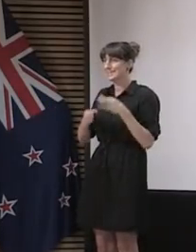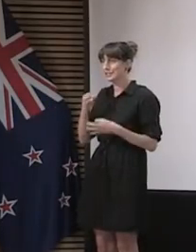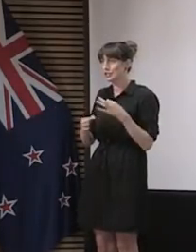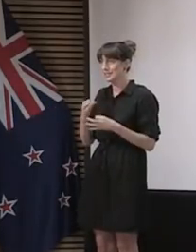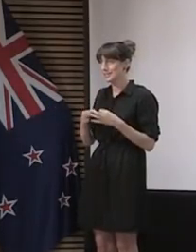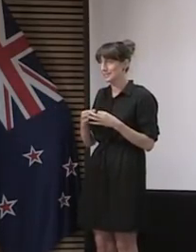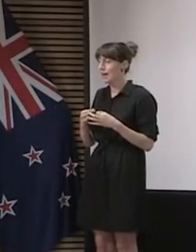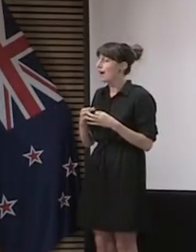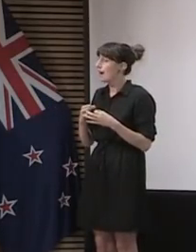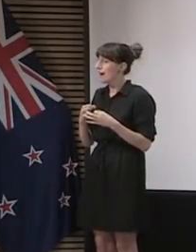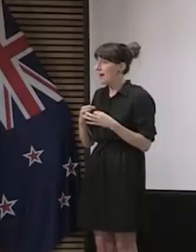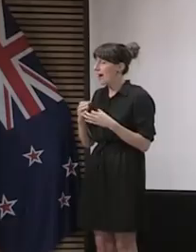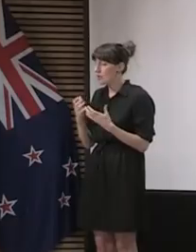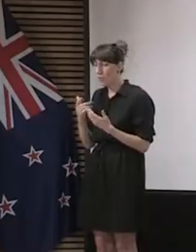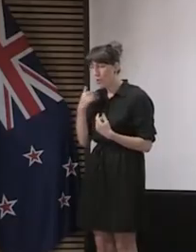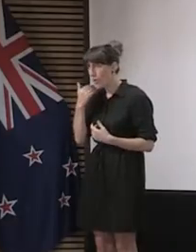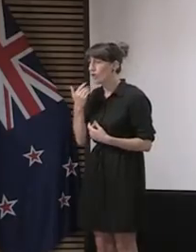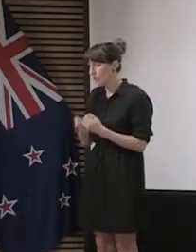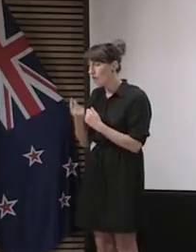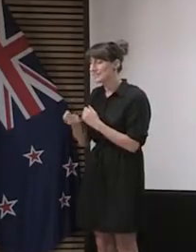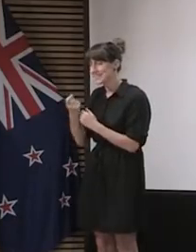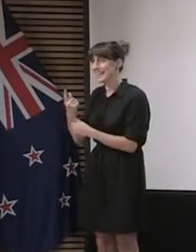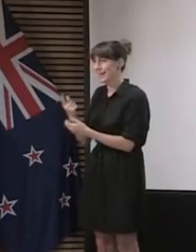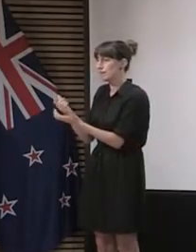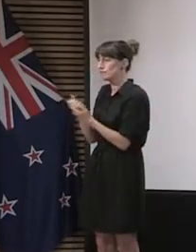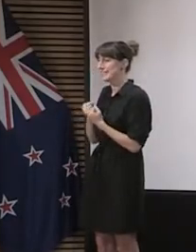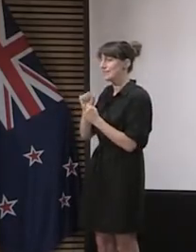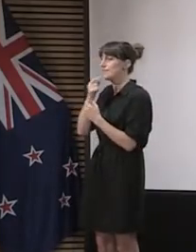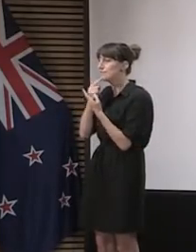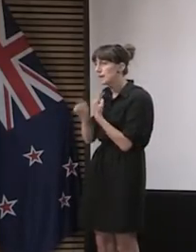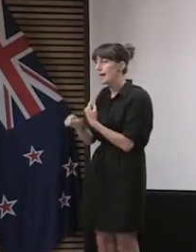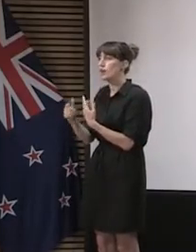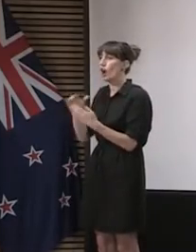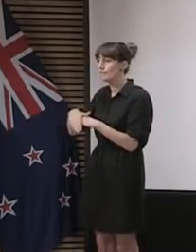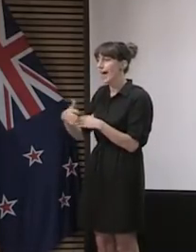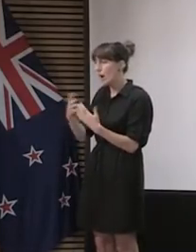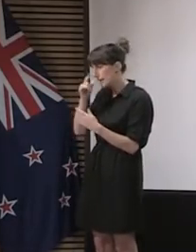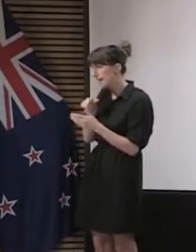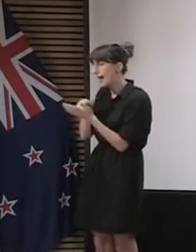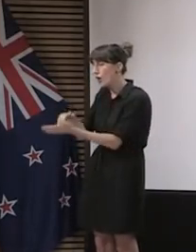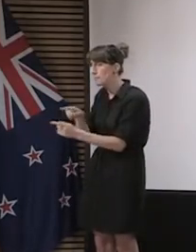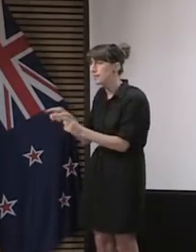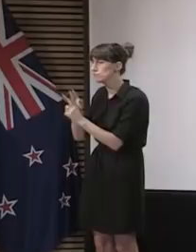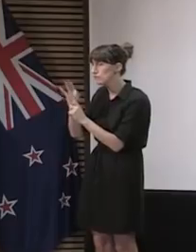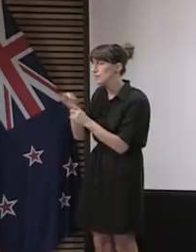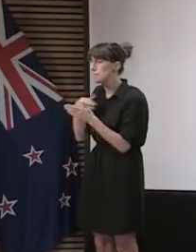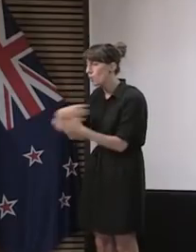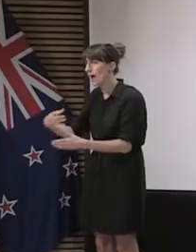I continually getfeedback both about where weneed to do more and gofurther. . . >> Are you looking atrequiring air crew to isolate.